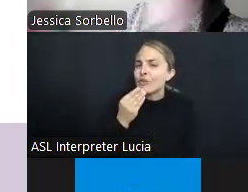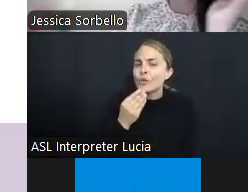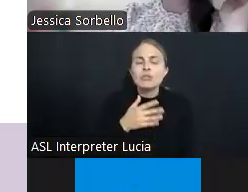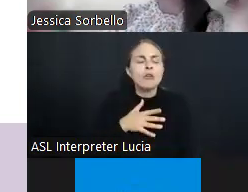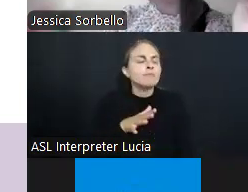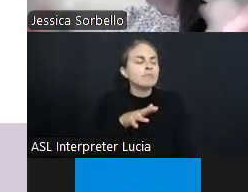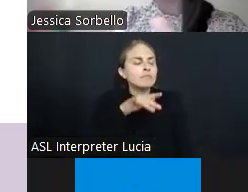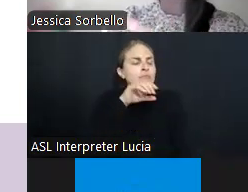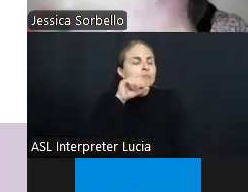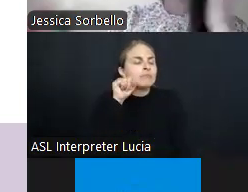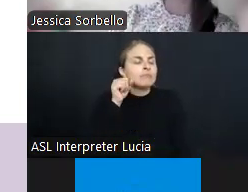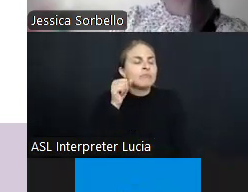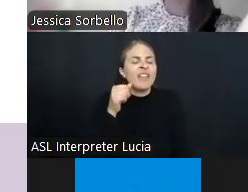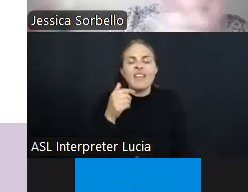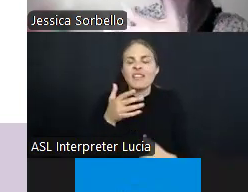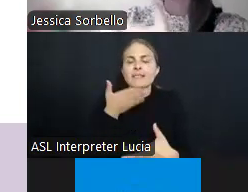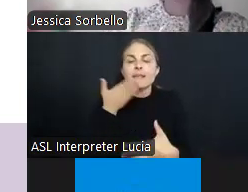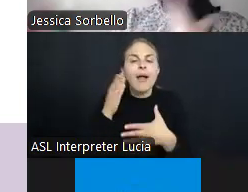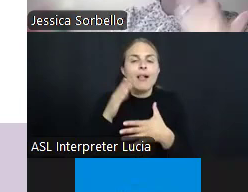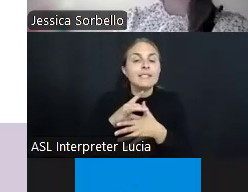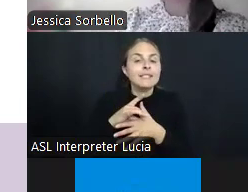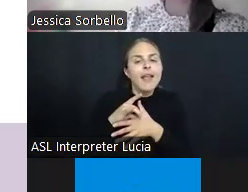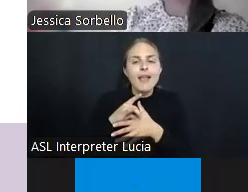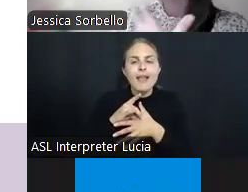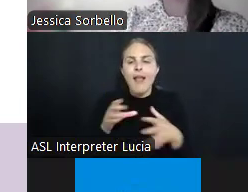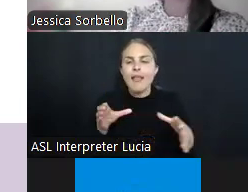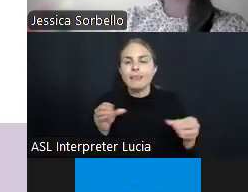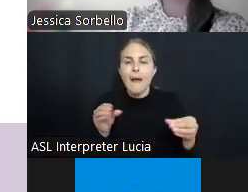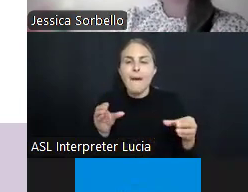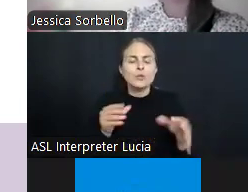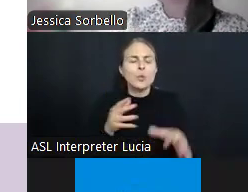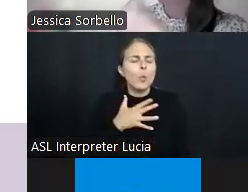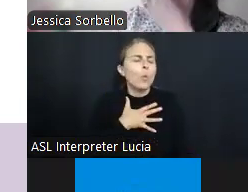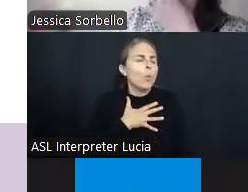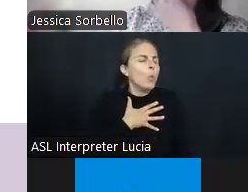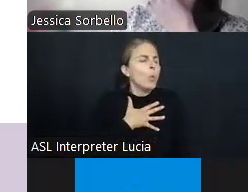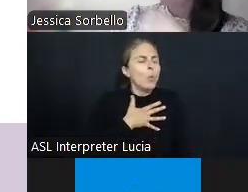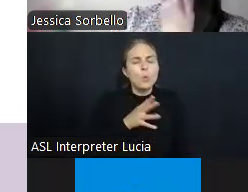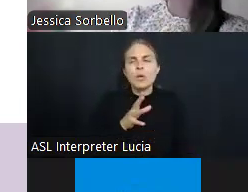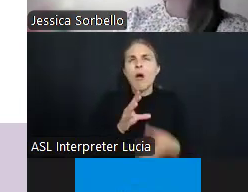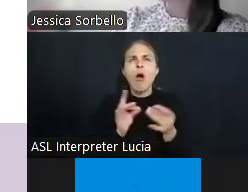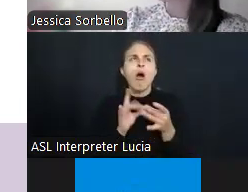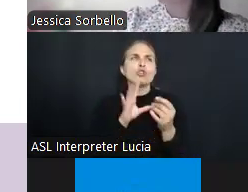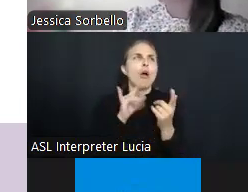of that steak and lobster was wafted in. And the pleasure center lit up to the equivalent of a basketball.